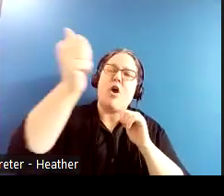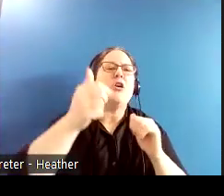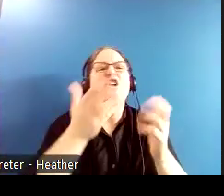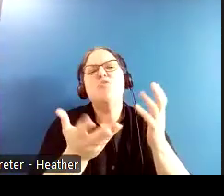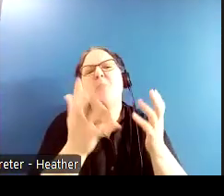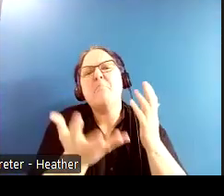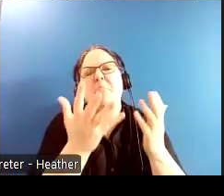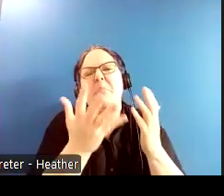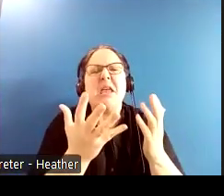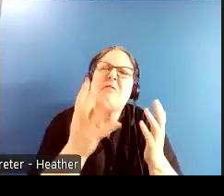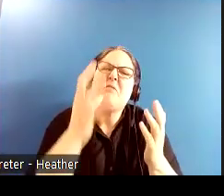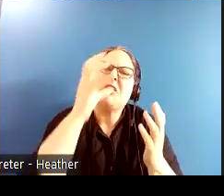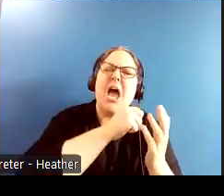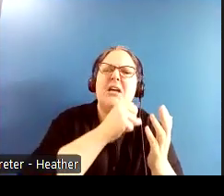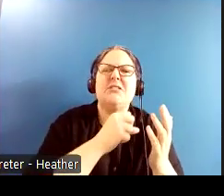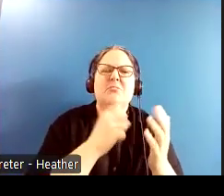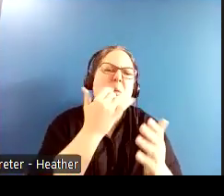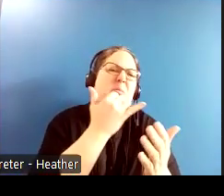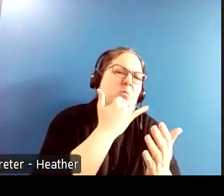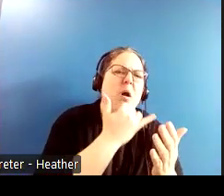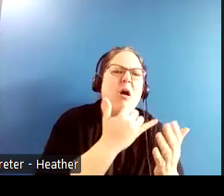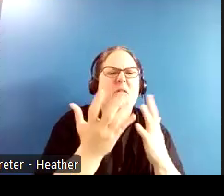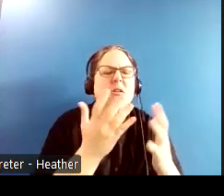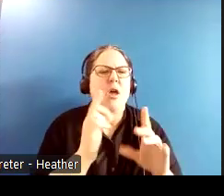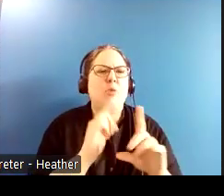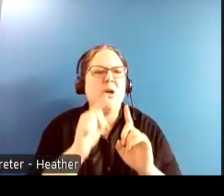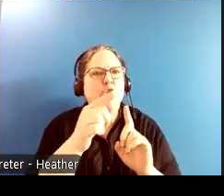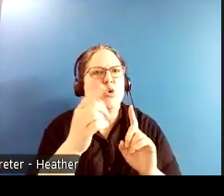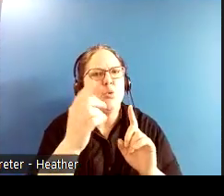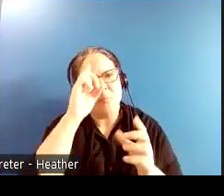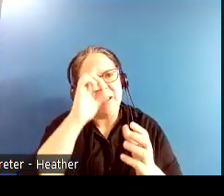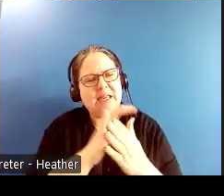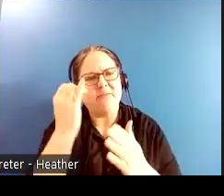You might be a little bit wrong about it. Um, but you believe in the idea that there is an objective